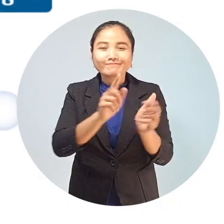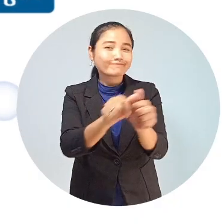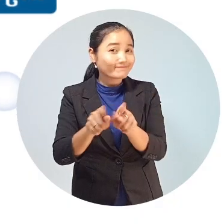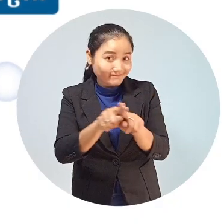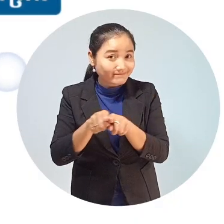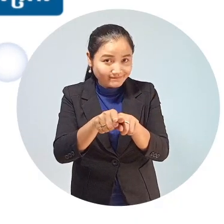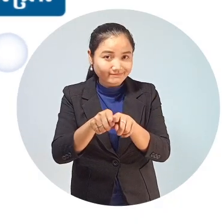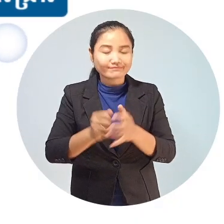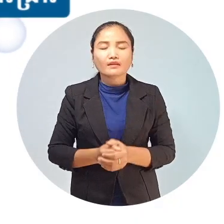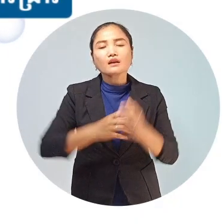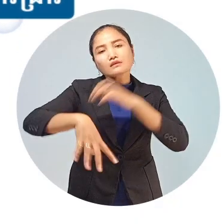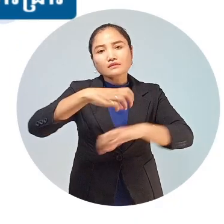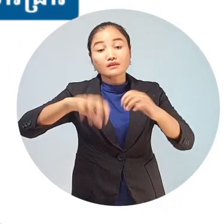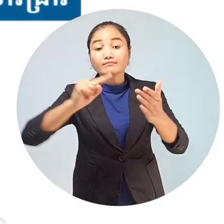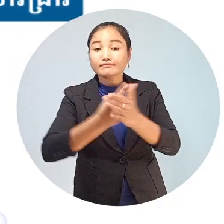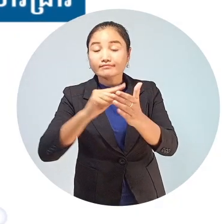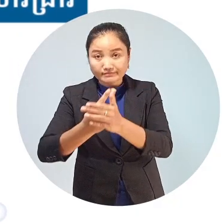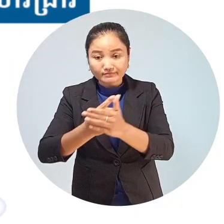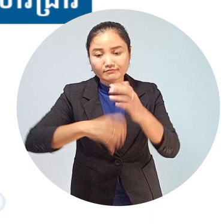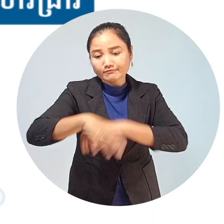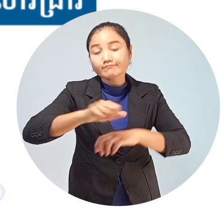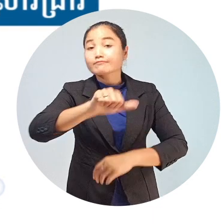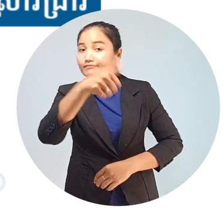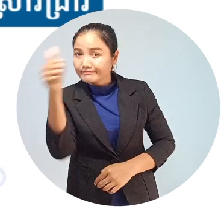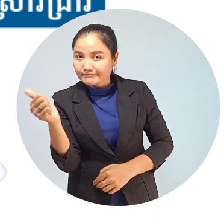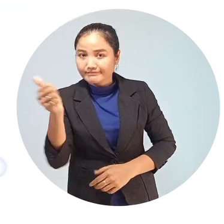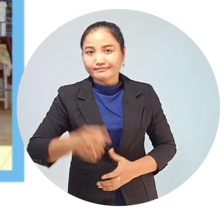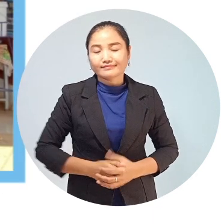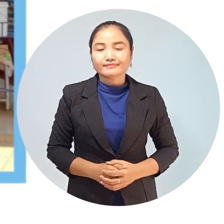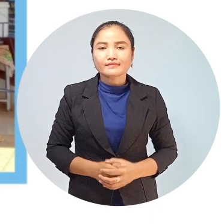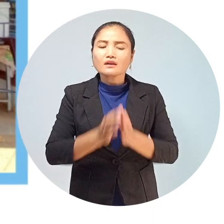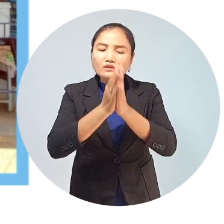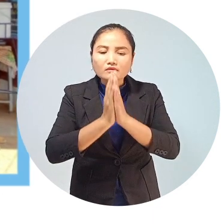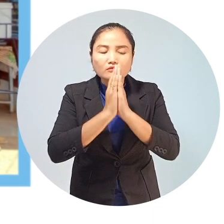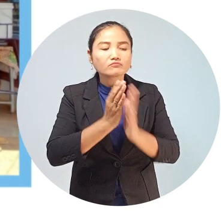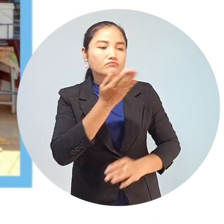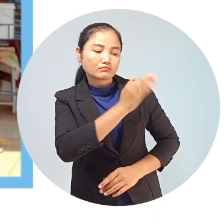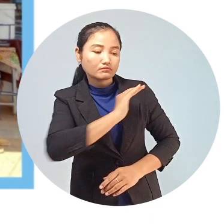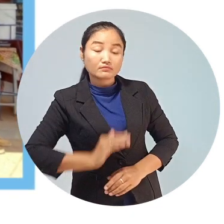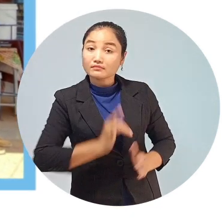Calls for Action to relevant actors 1) Increase investment